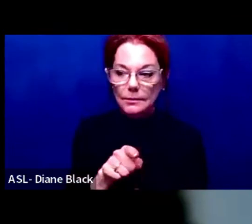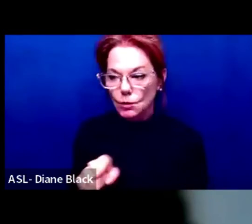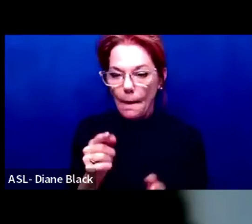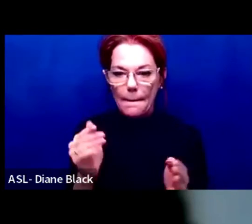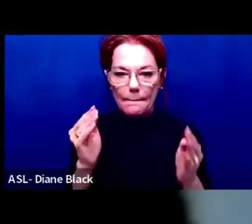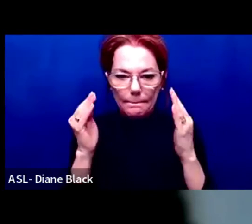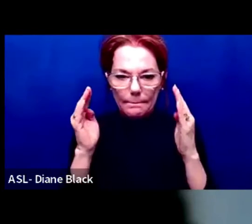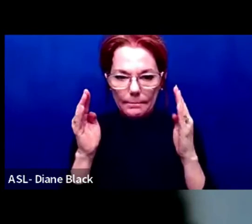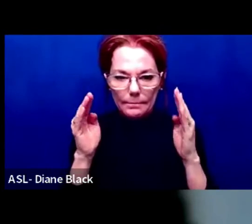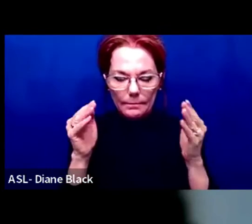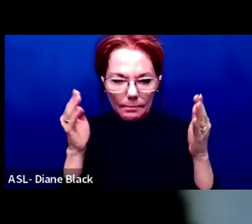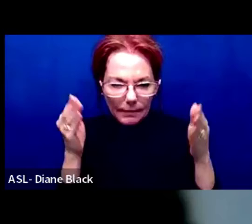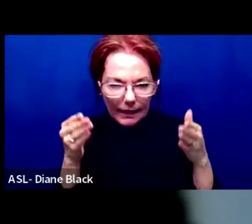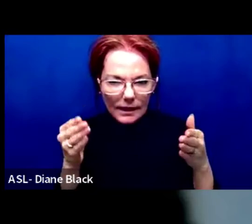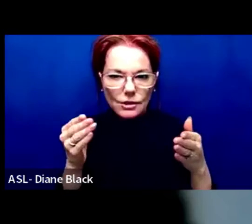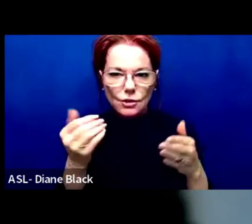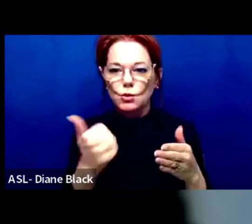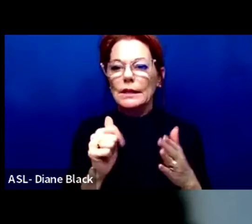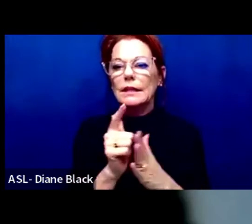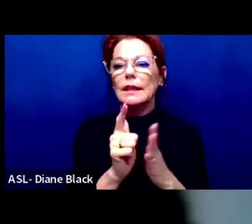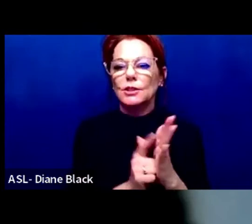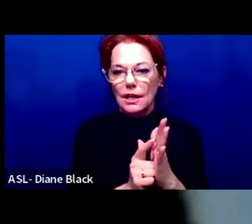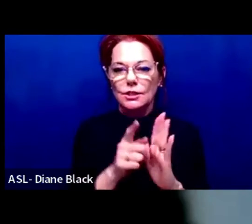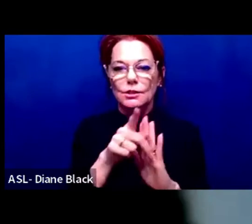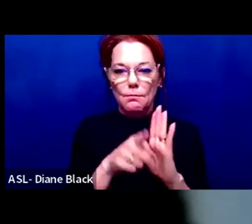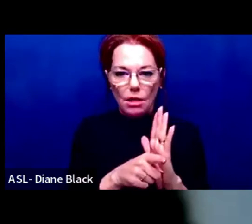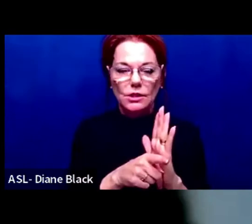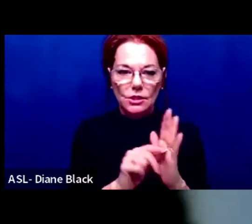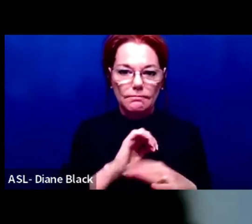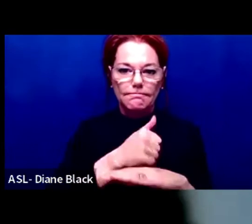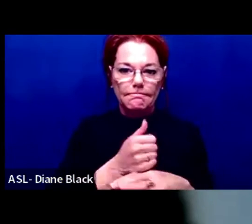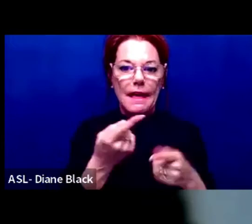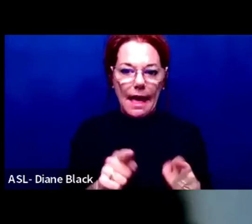or legislation that's happening in your state to see if you can leverage that. And I will say,